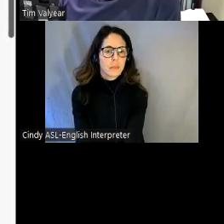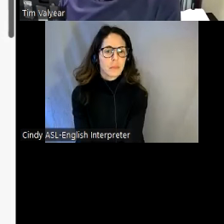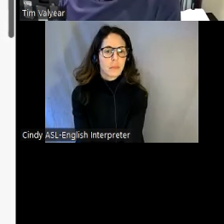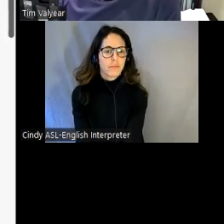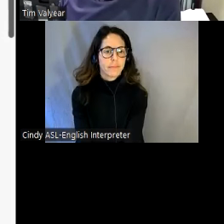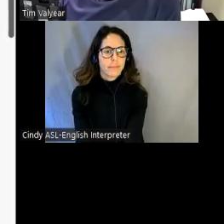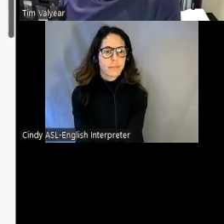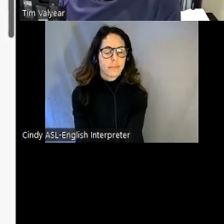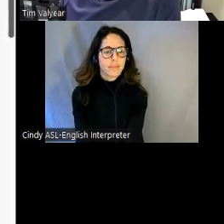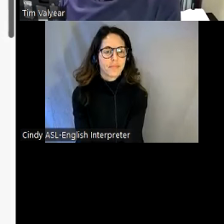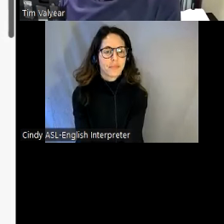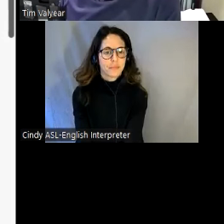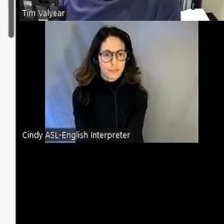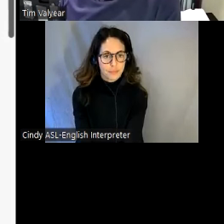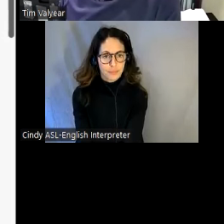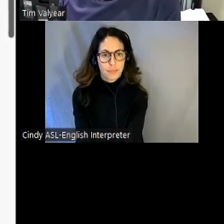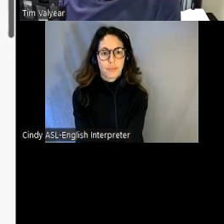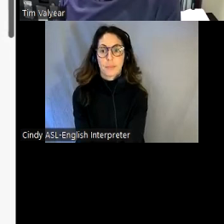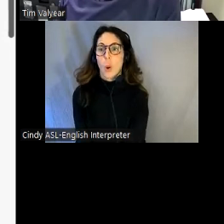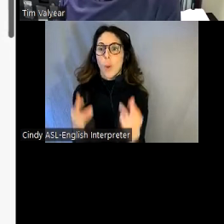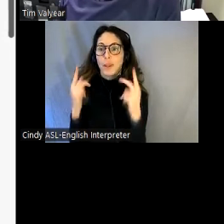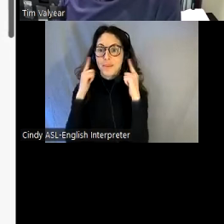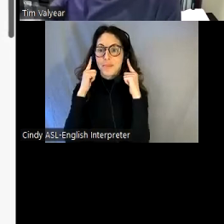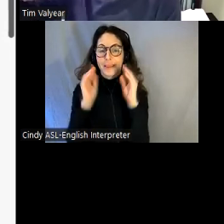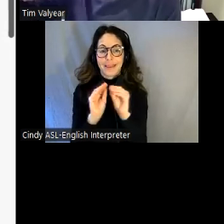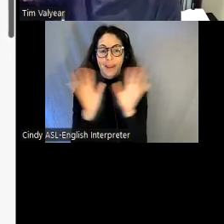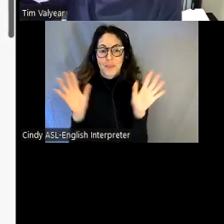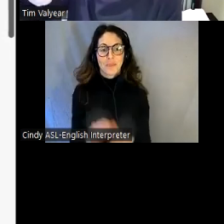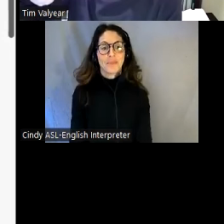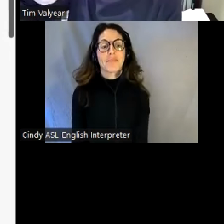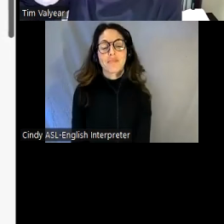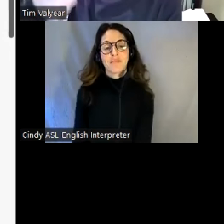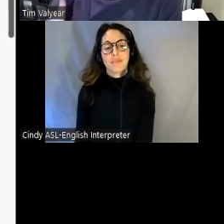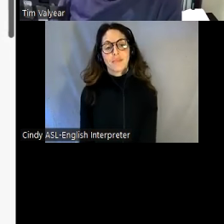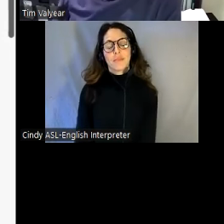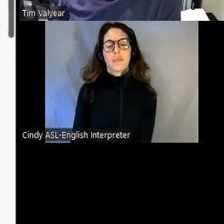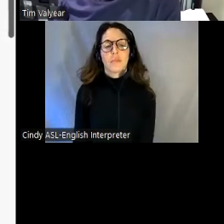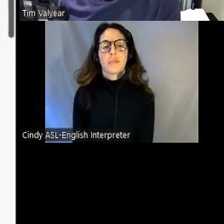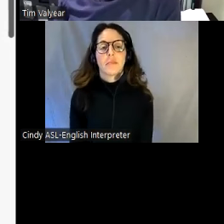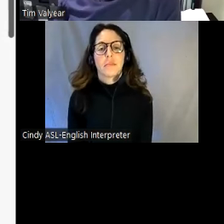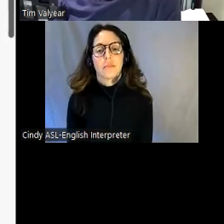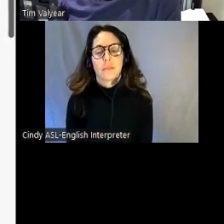feedback.